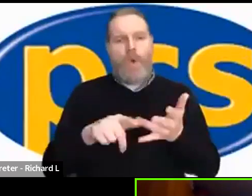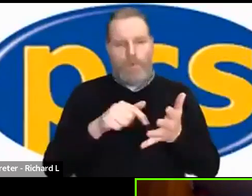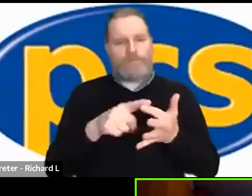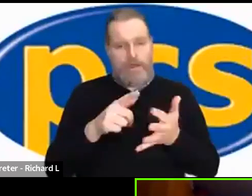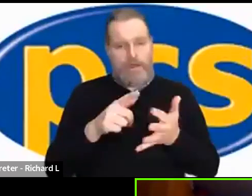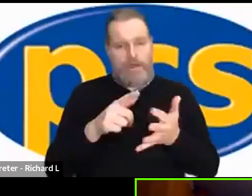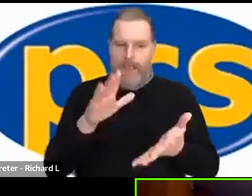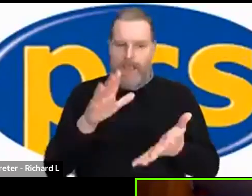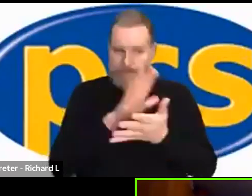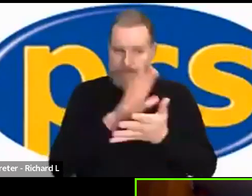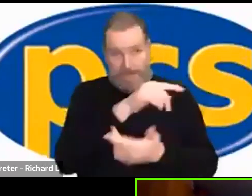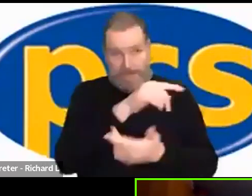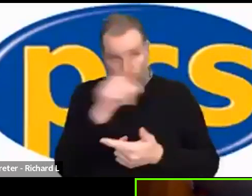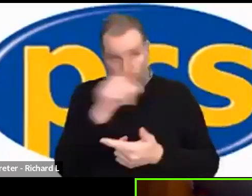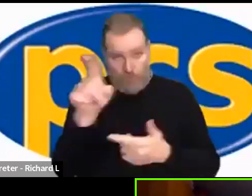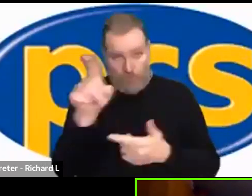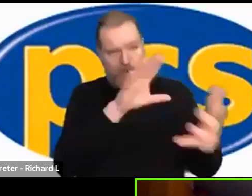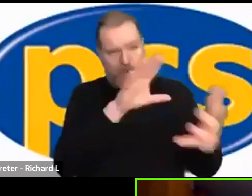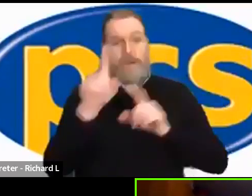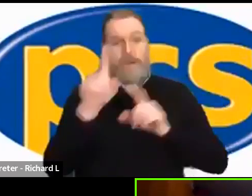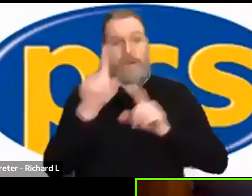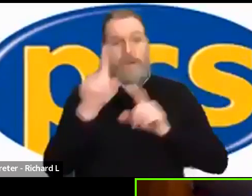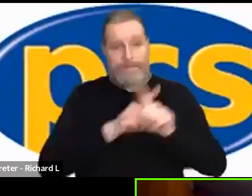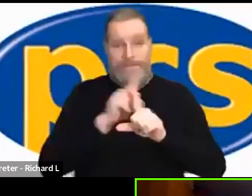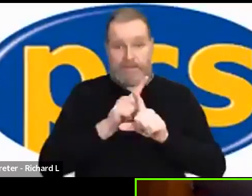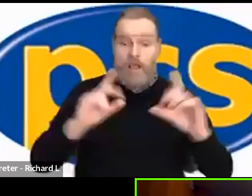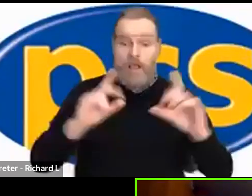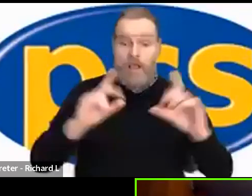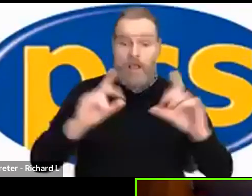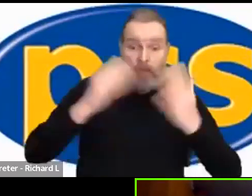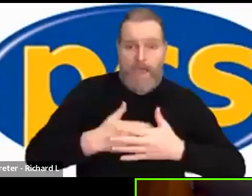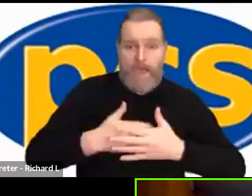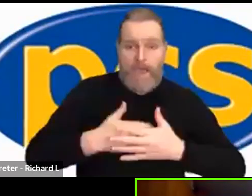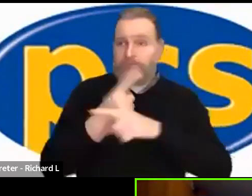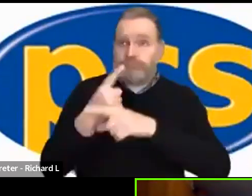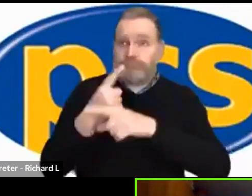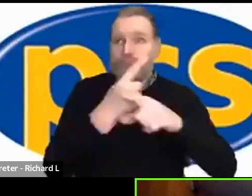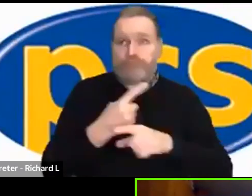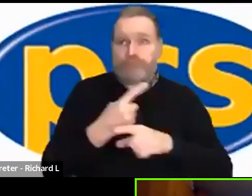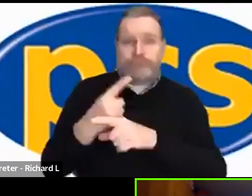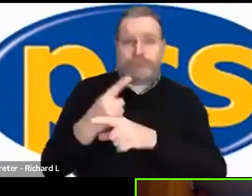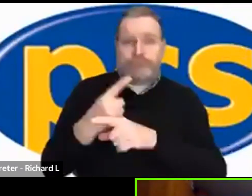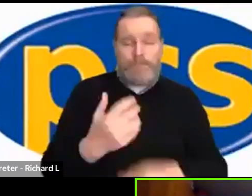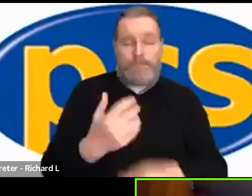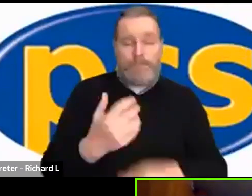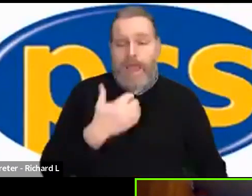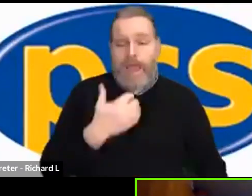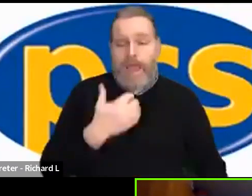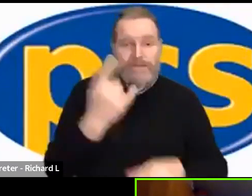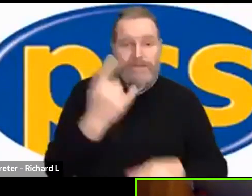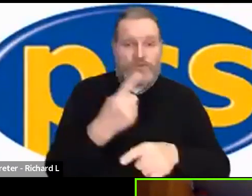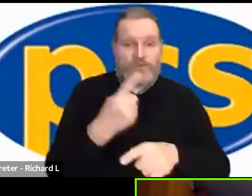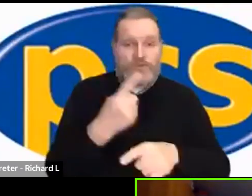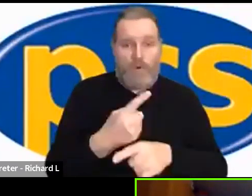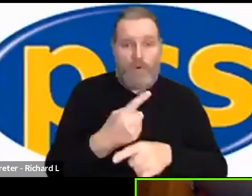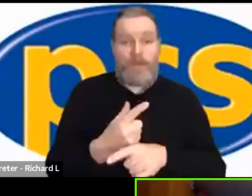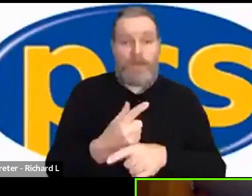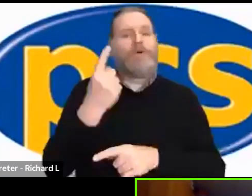Pcs. And I'm really pleased that so many of you could join us tonight Obviously, we've got we've got lots of discuss. And the way e got